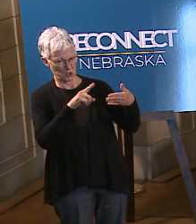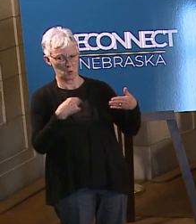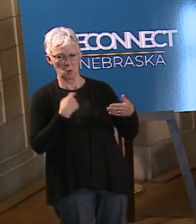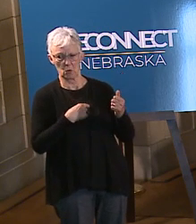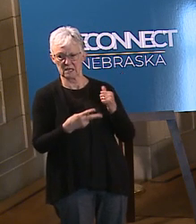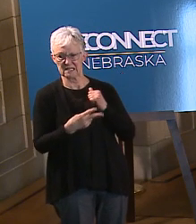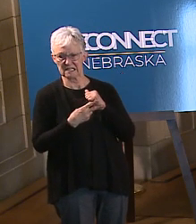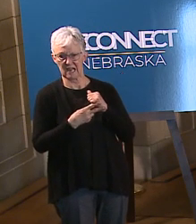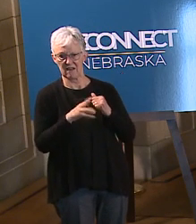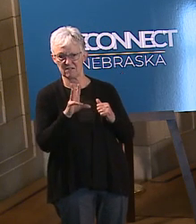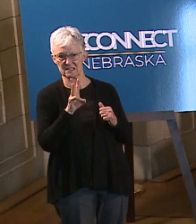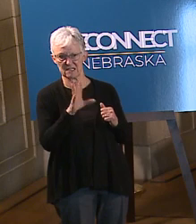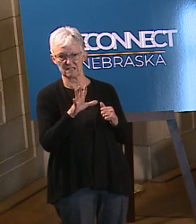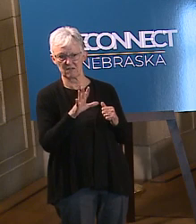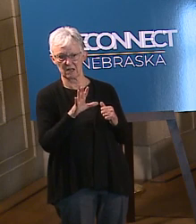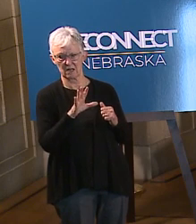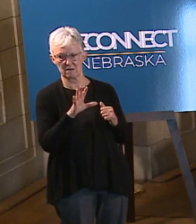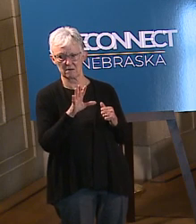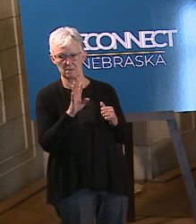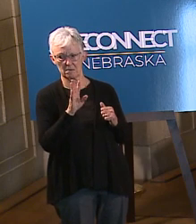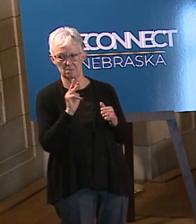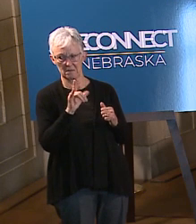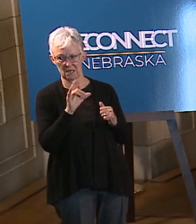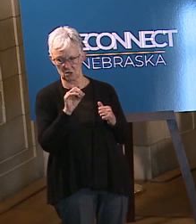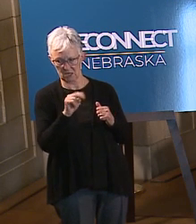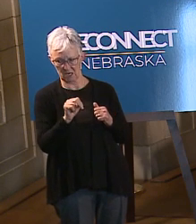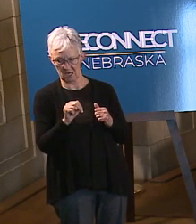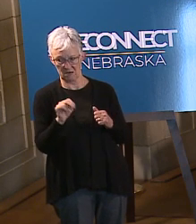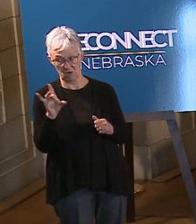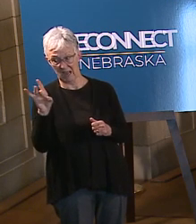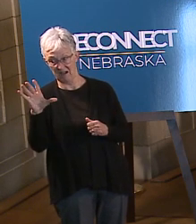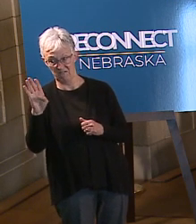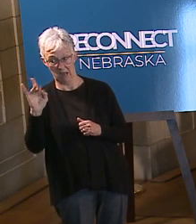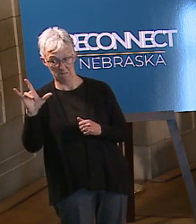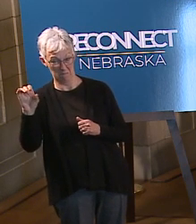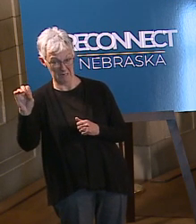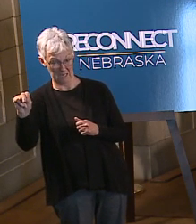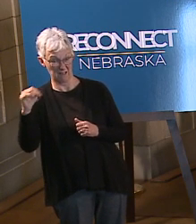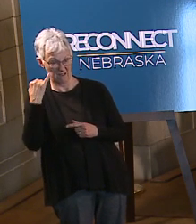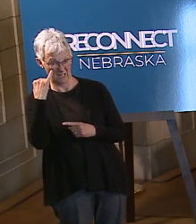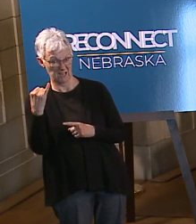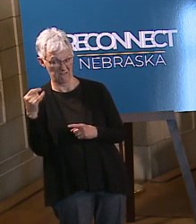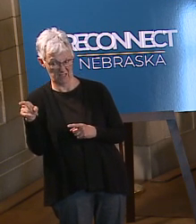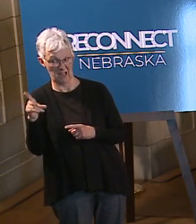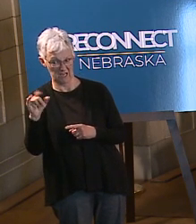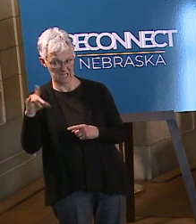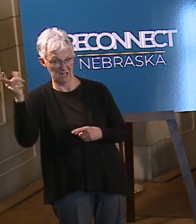WITH THE ONES THAT LOOKED FISHY, THAT SAVED US 16 MILLION FOR